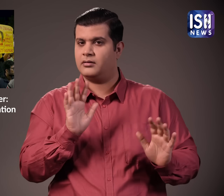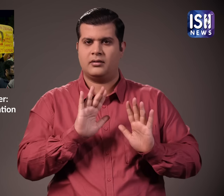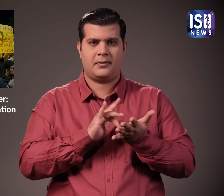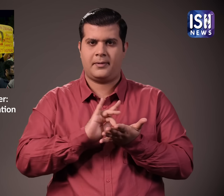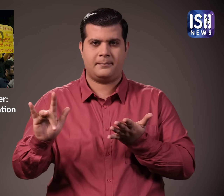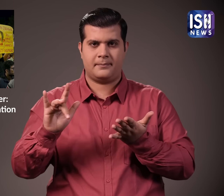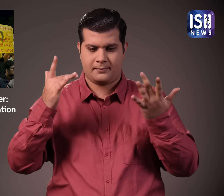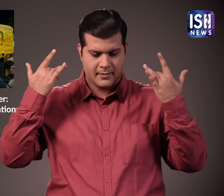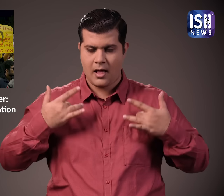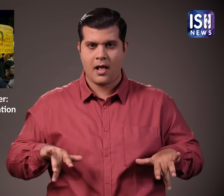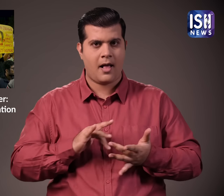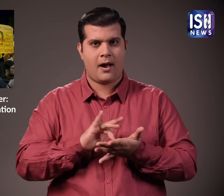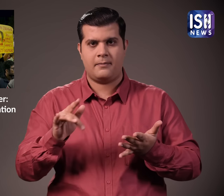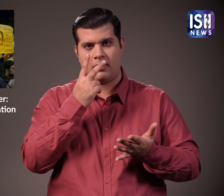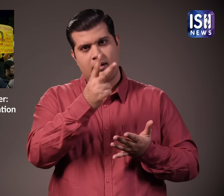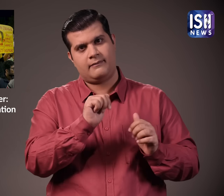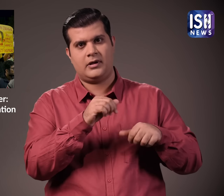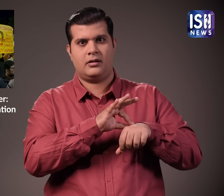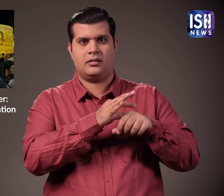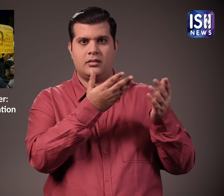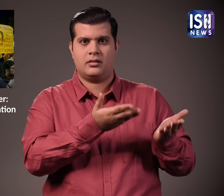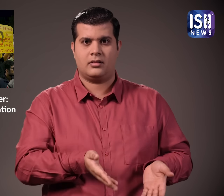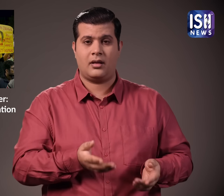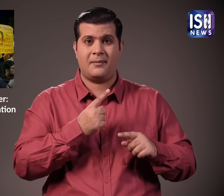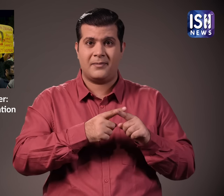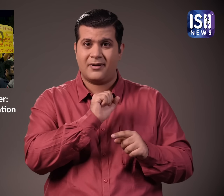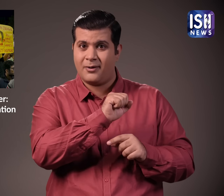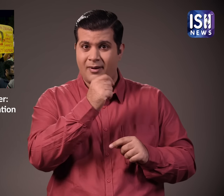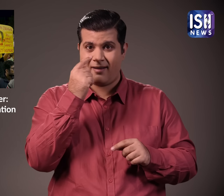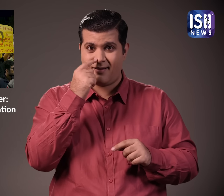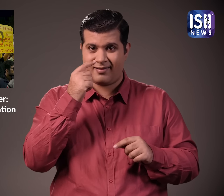The girl had no clothes on her. She was completely naked.